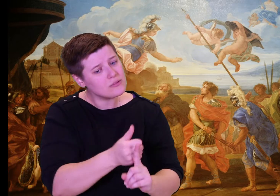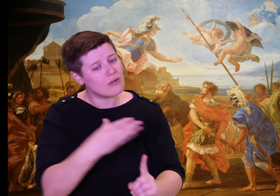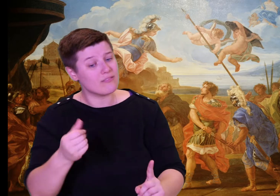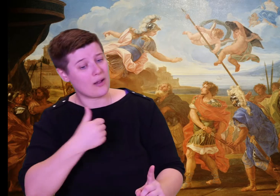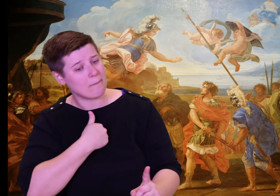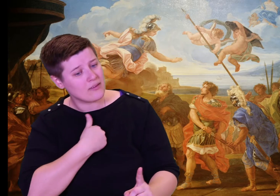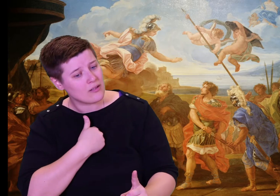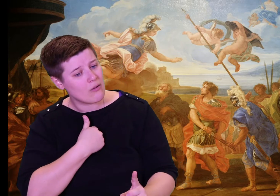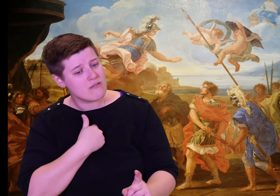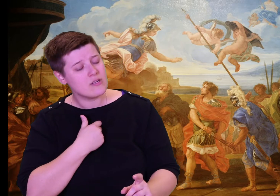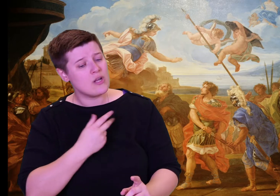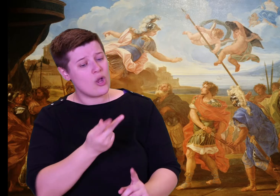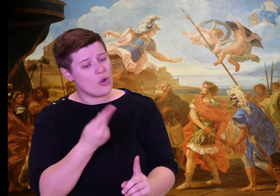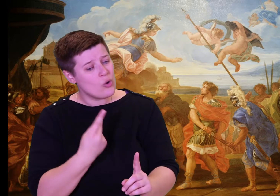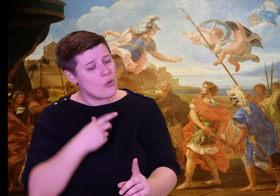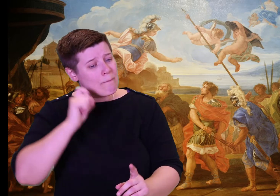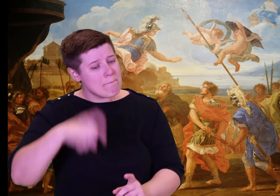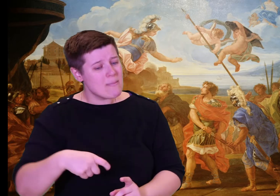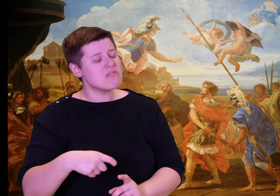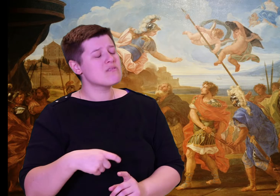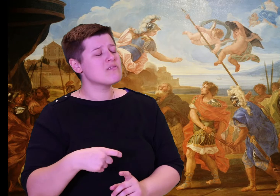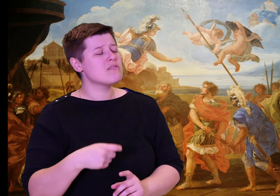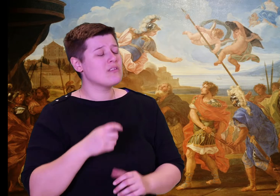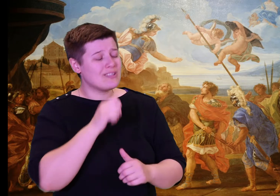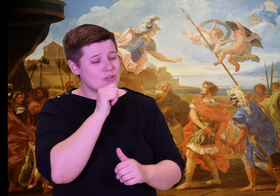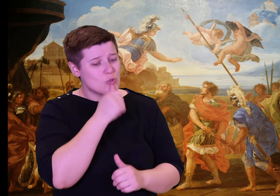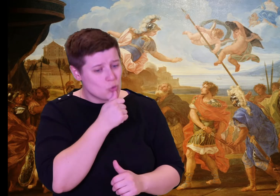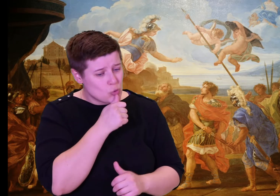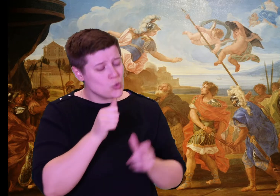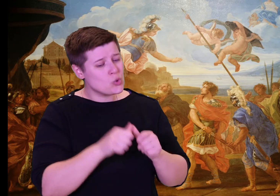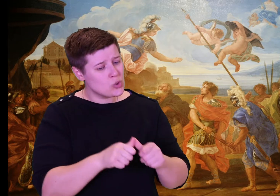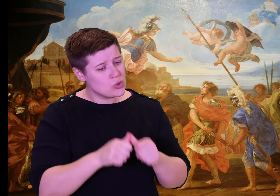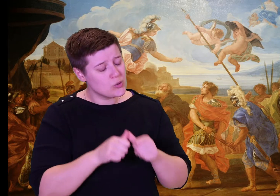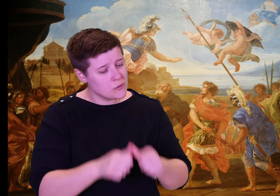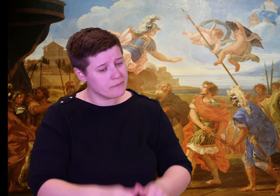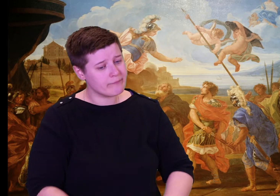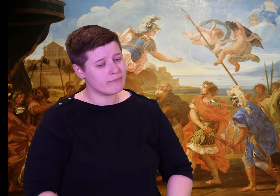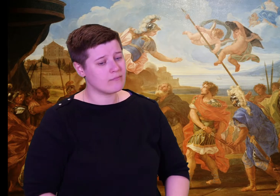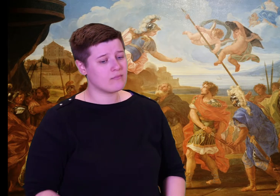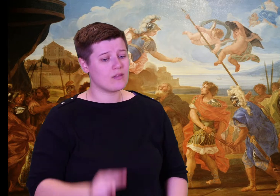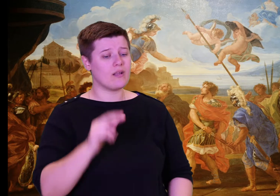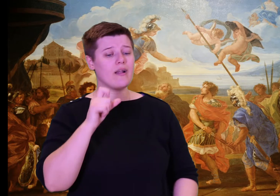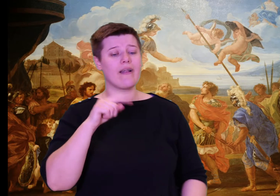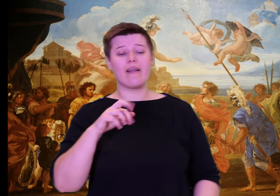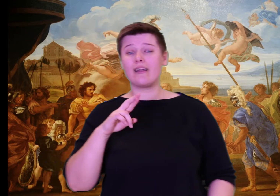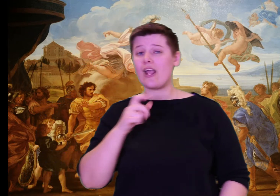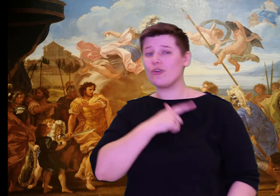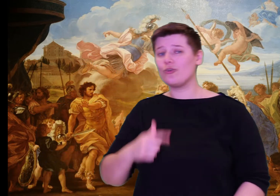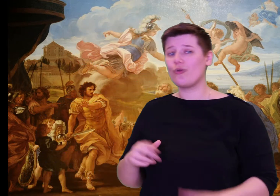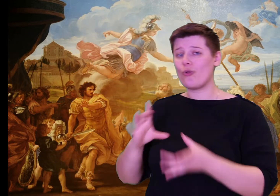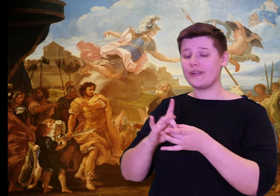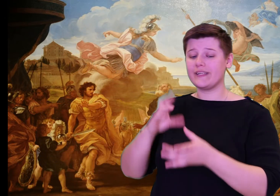The fourth day the men of Diomedes moored their ships at Argos. I kept going on to Pylos.